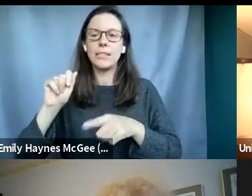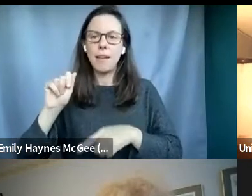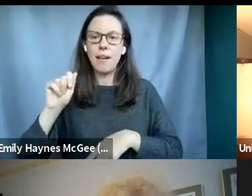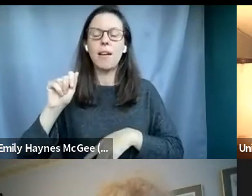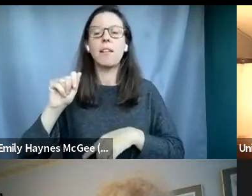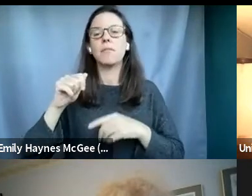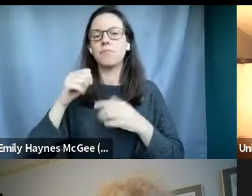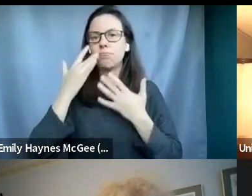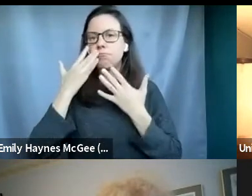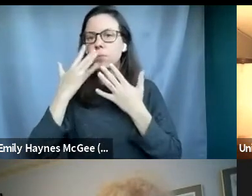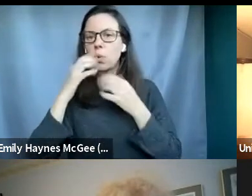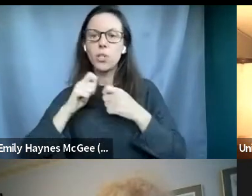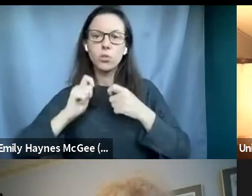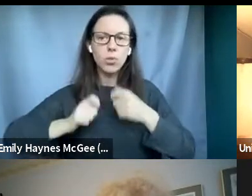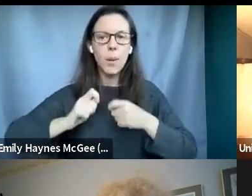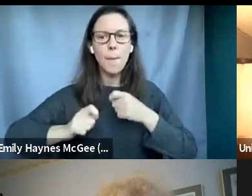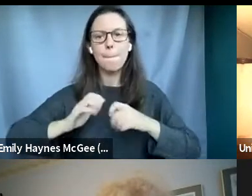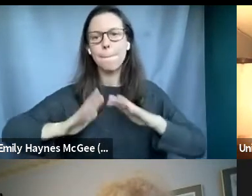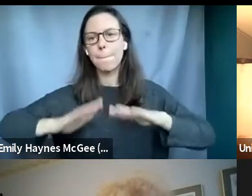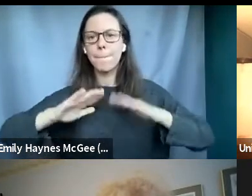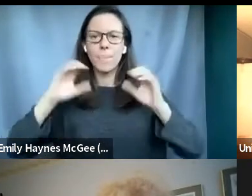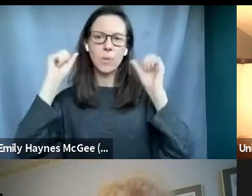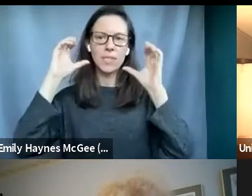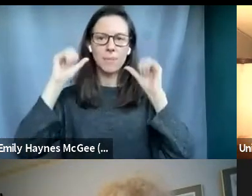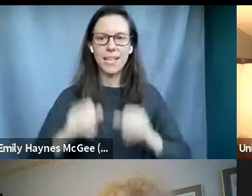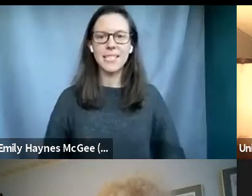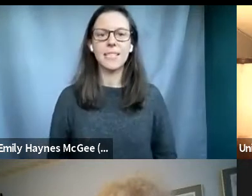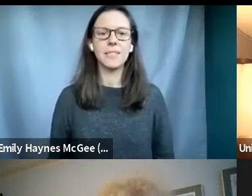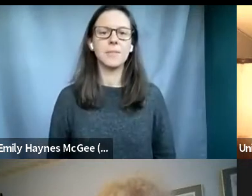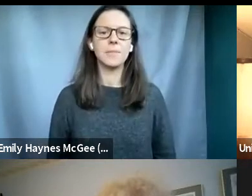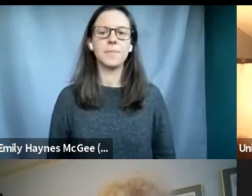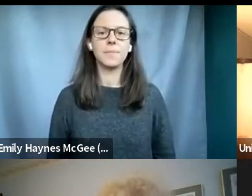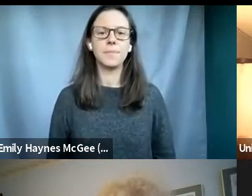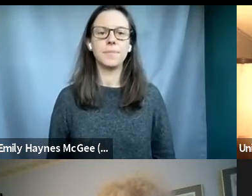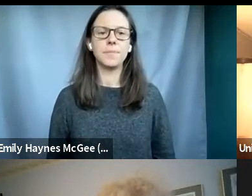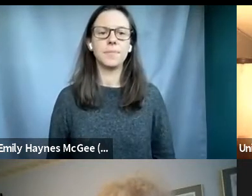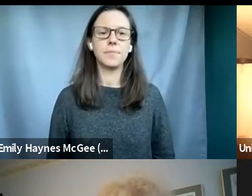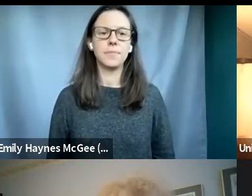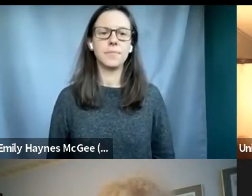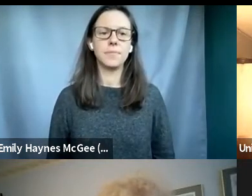It was a whole, whole amazing time. So then what else did we do?